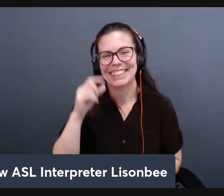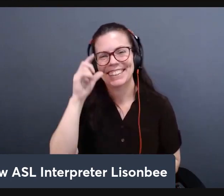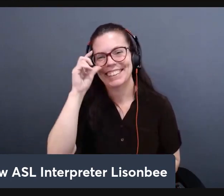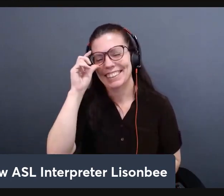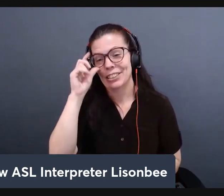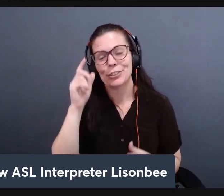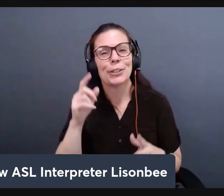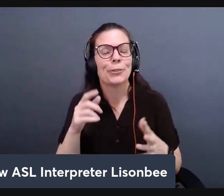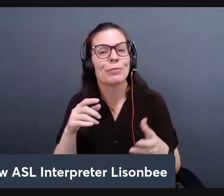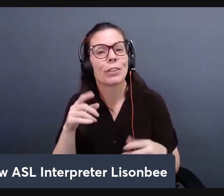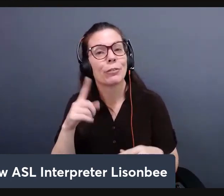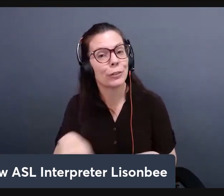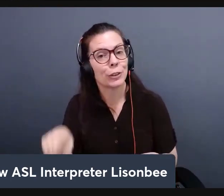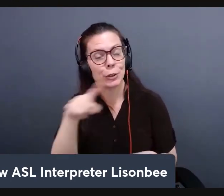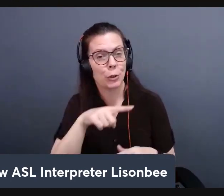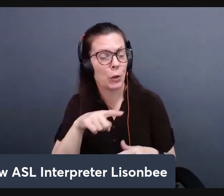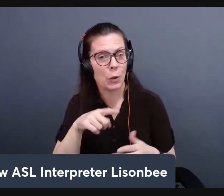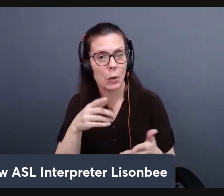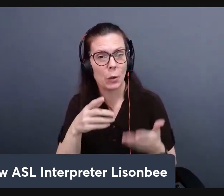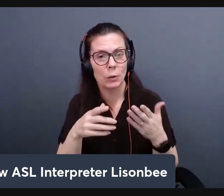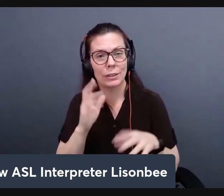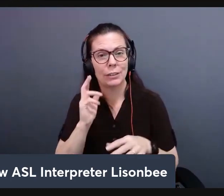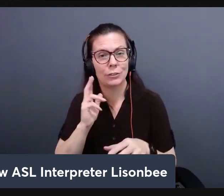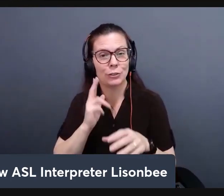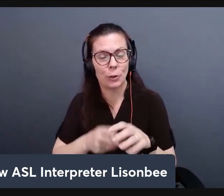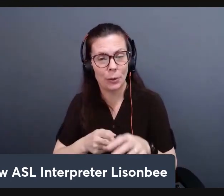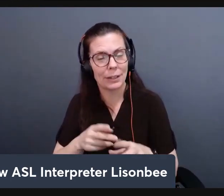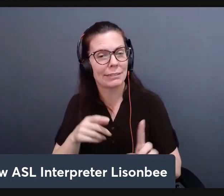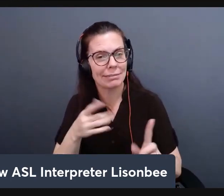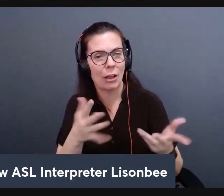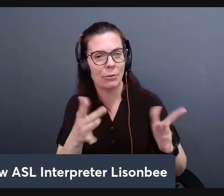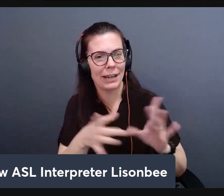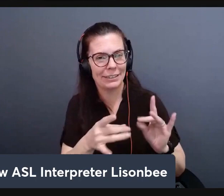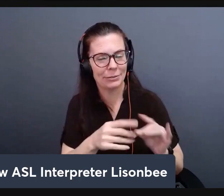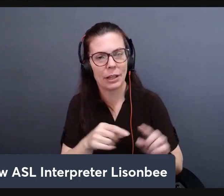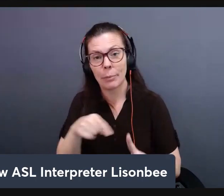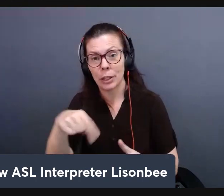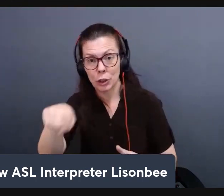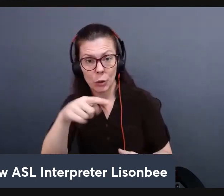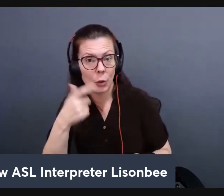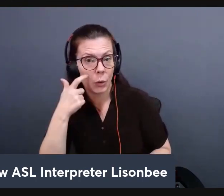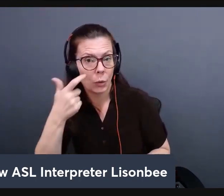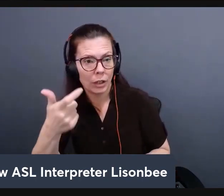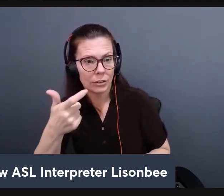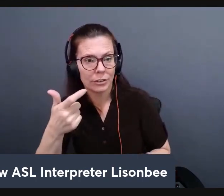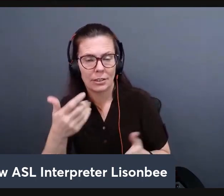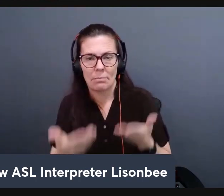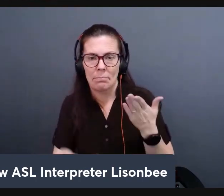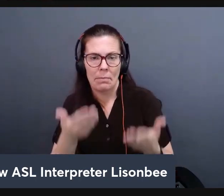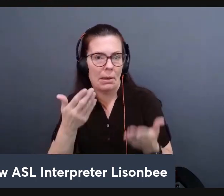So for those folks, you kind of jumped into it a little bit, but for those folks watching that maybe haven't gotten into containers,